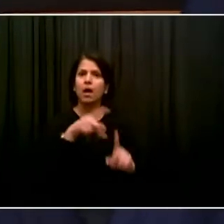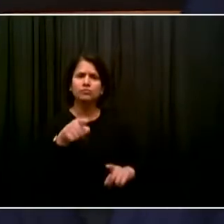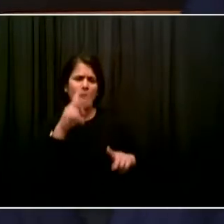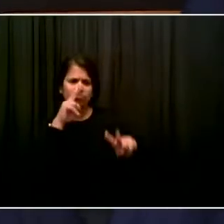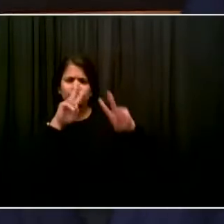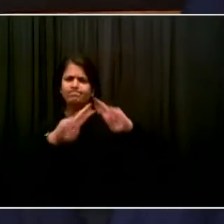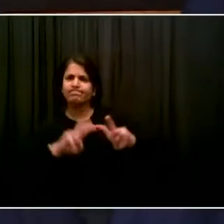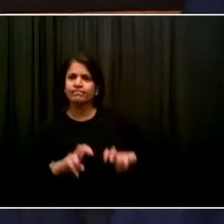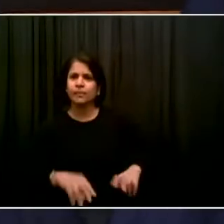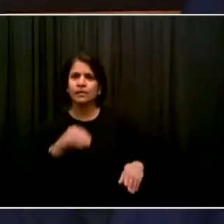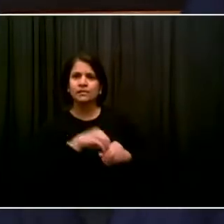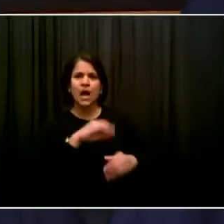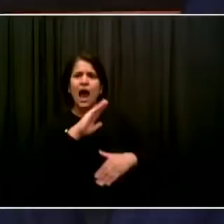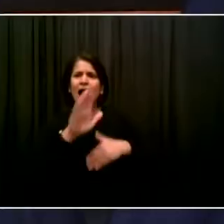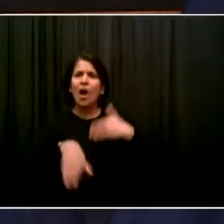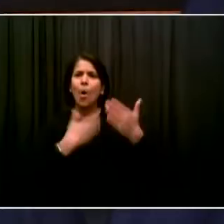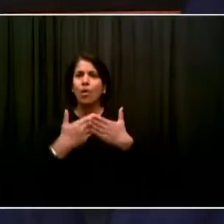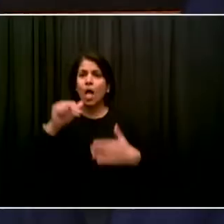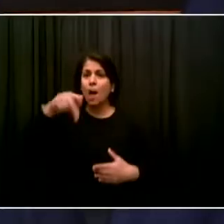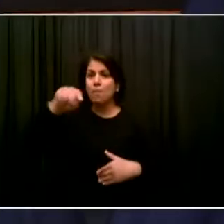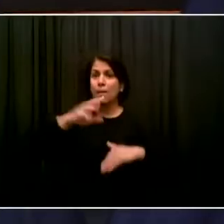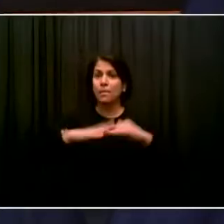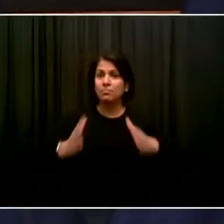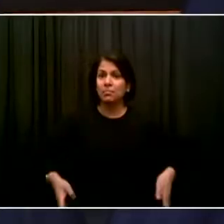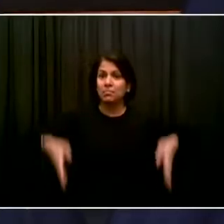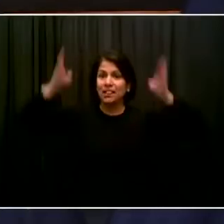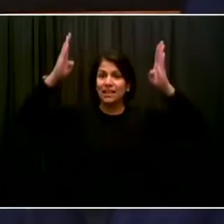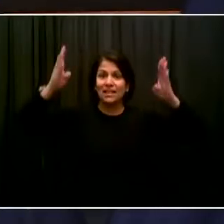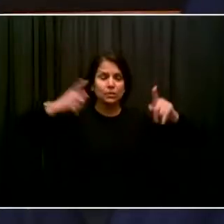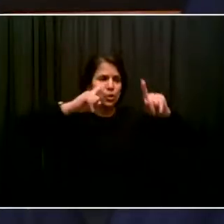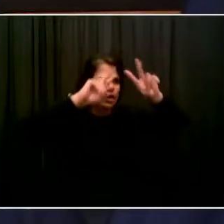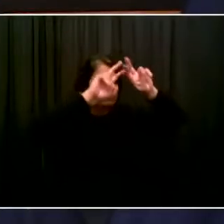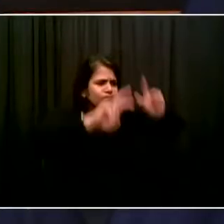SEEKING TOOLS THAT ALLOW US TO